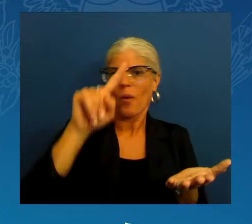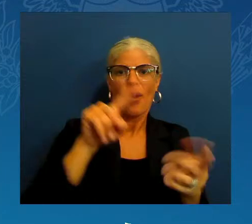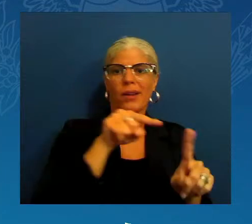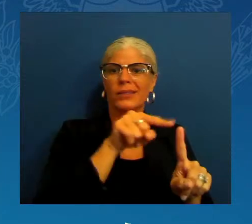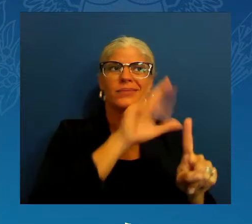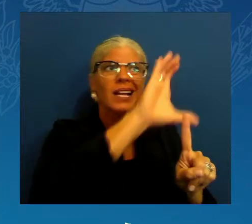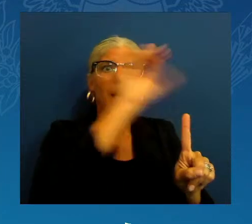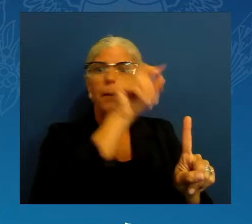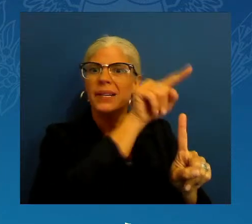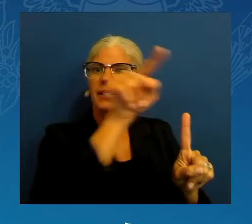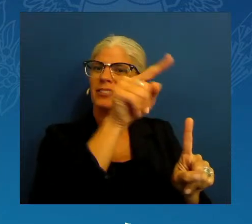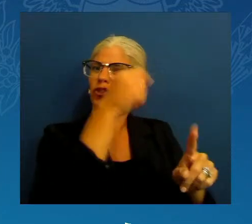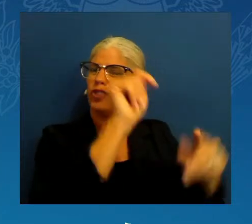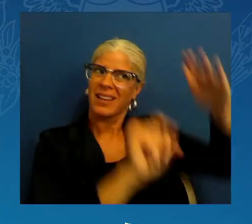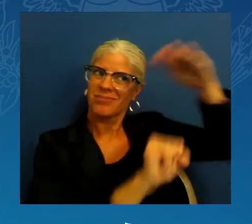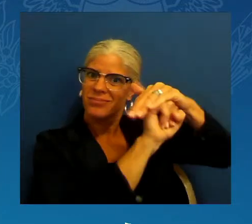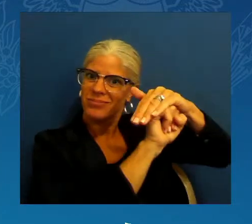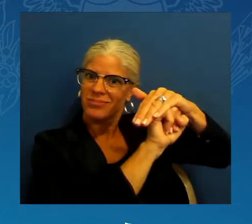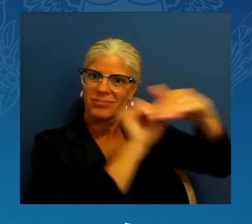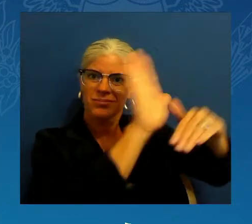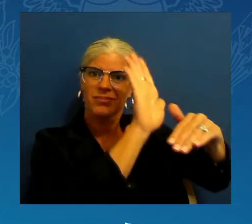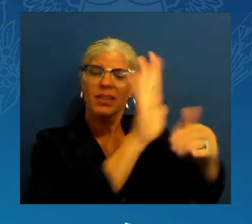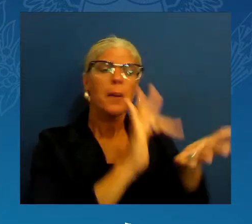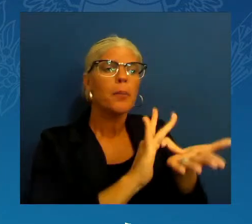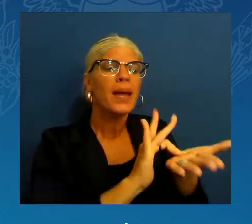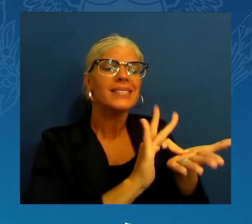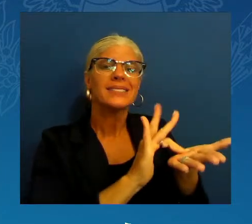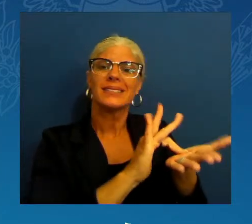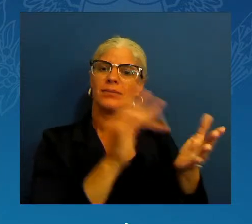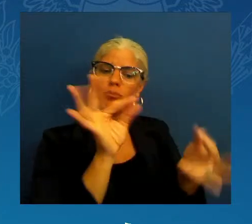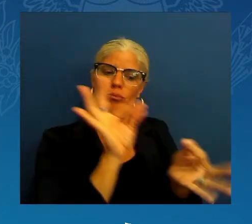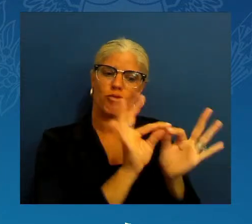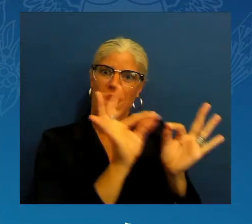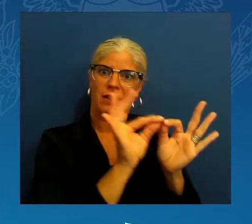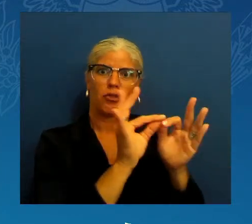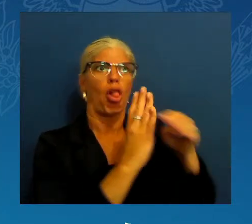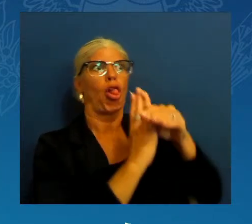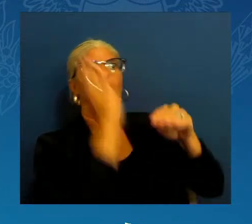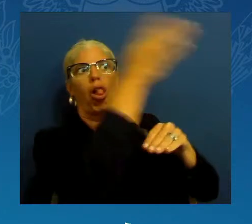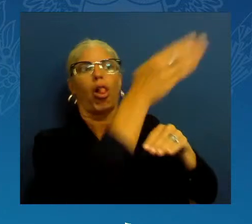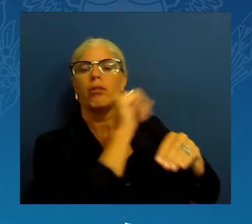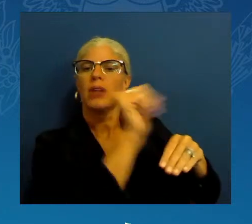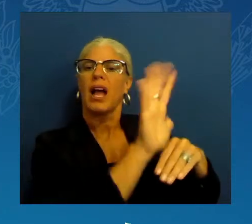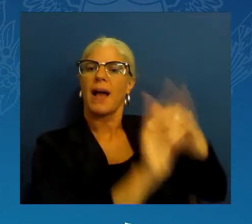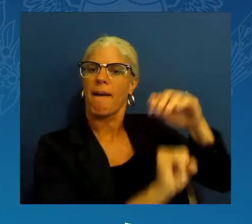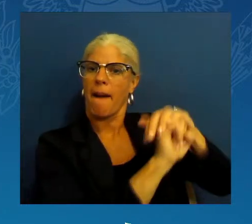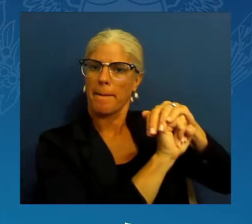All of this to say, we are working to build up -- to build up, not tear down --